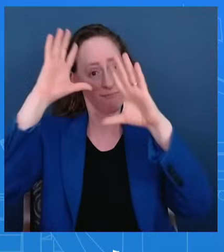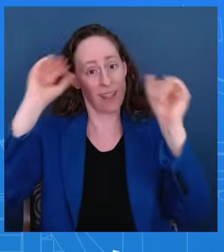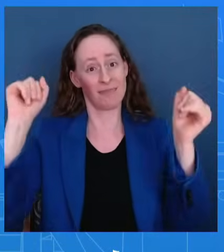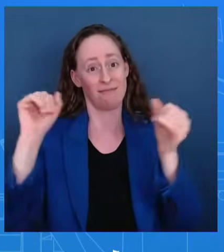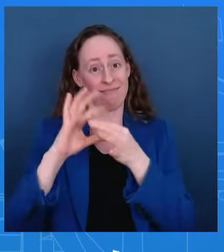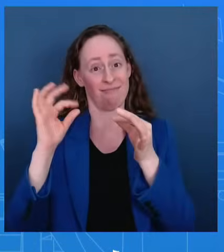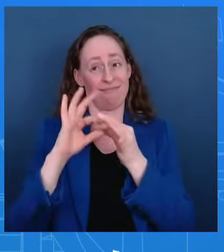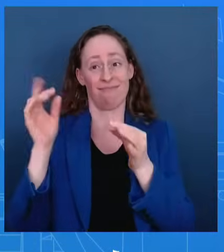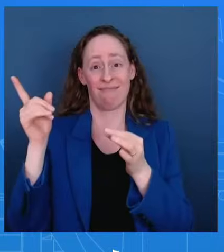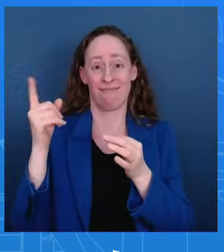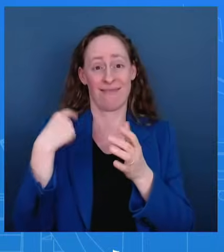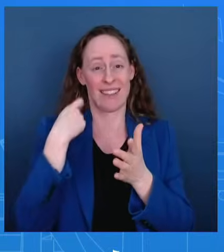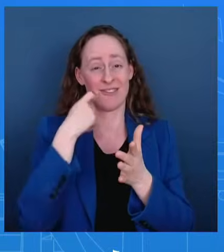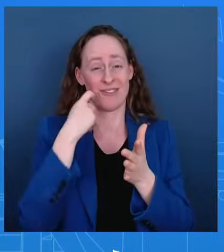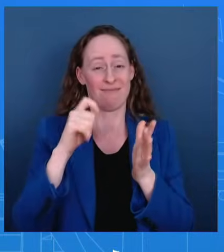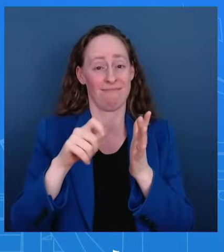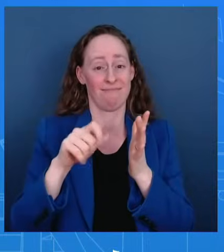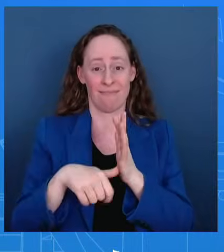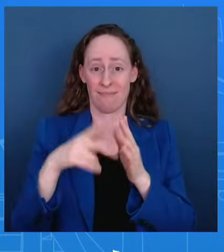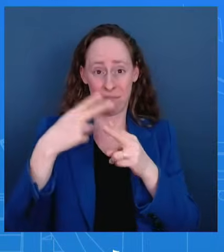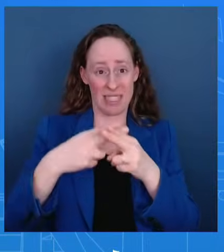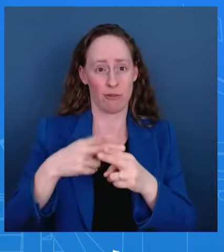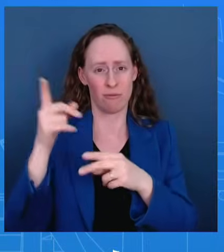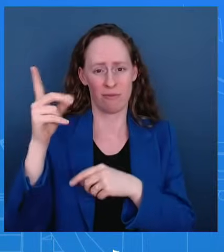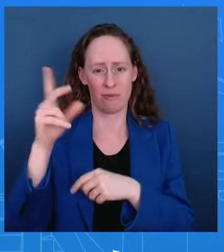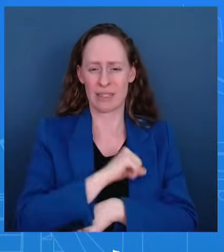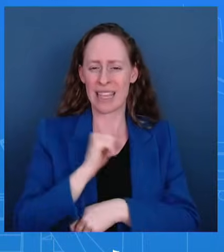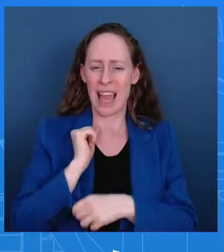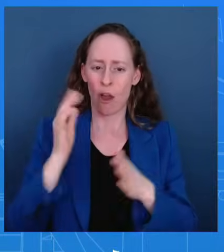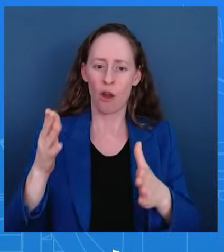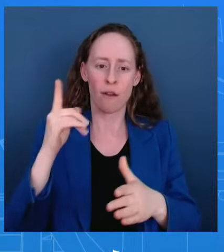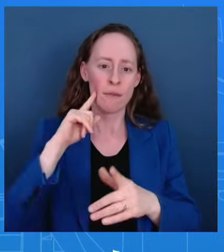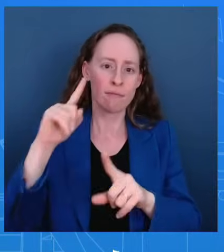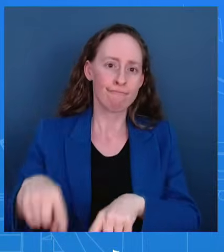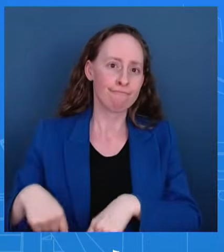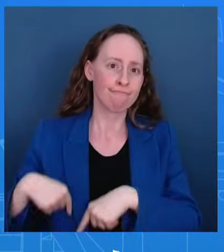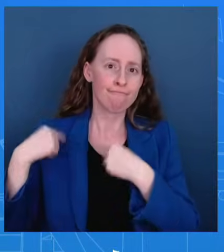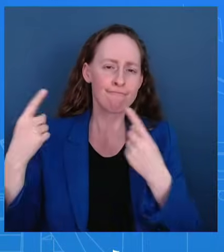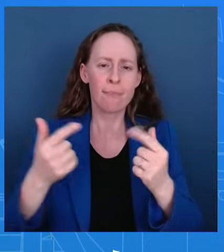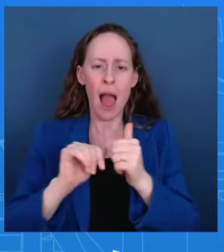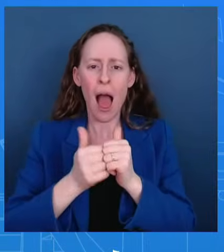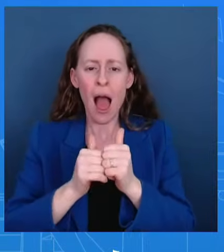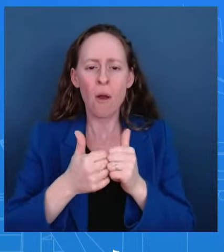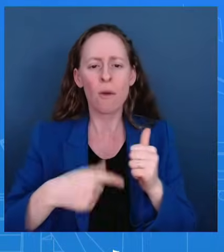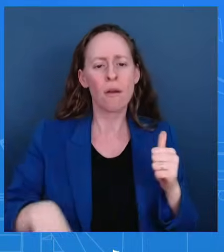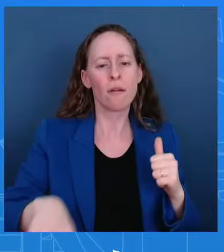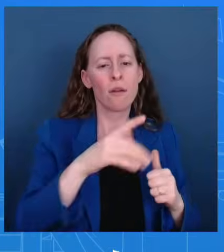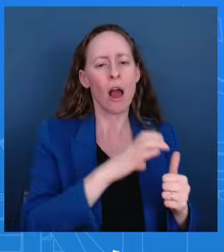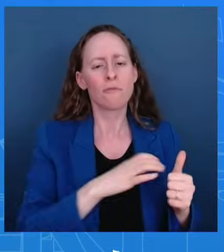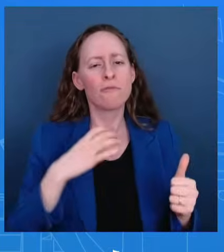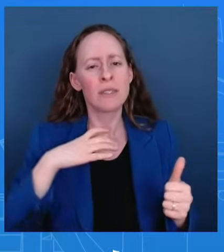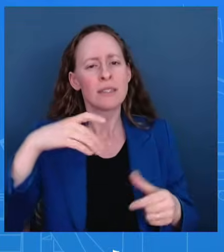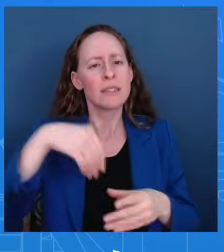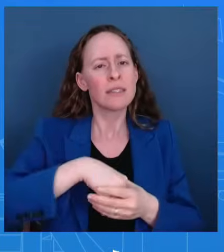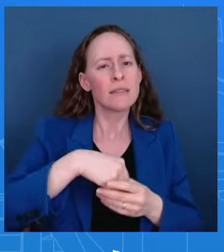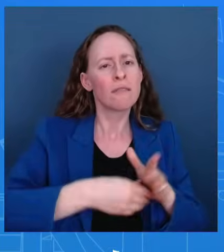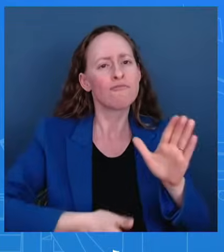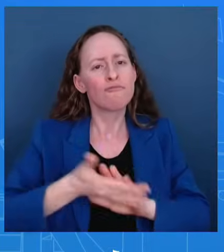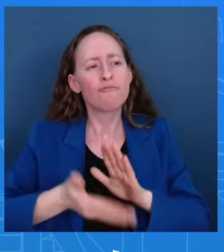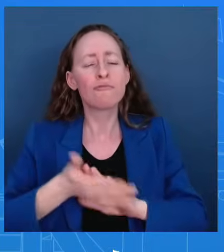who knows how that place works, I think you have to treat people with dignity; you have to treat people with respect. It is important.